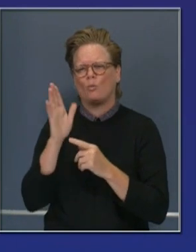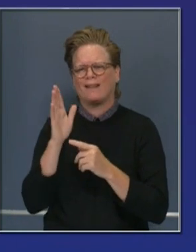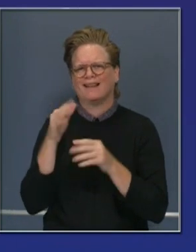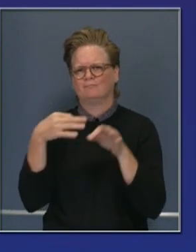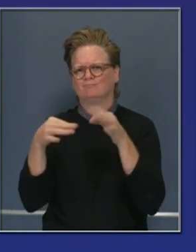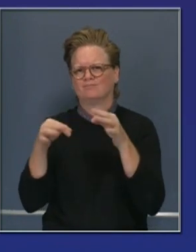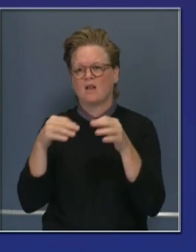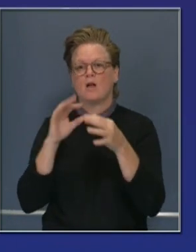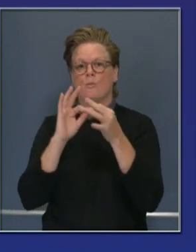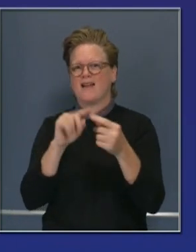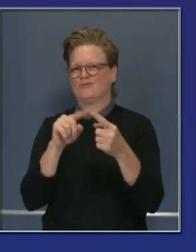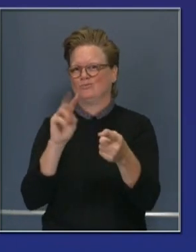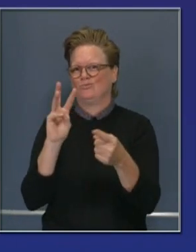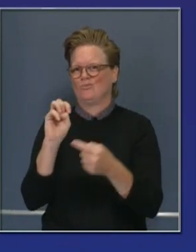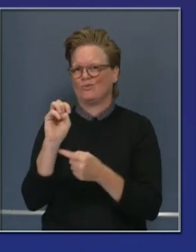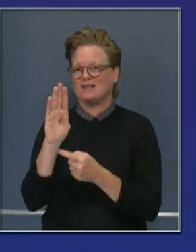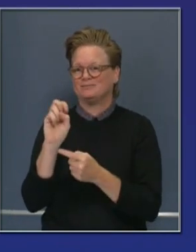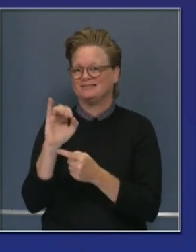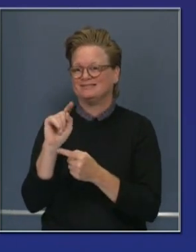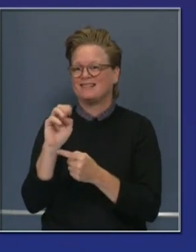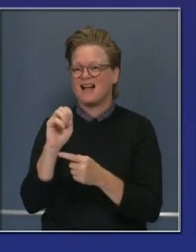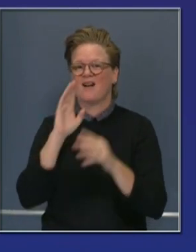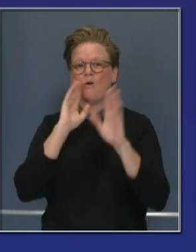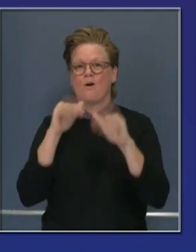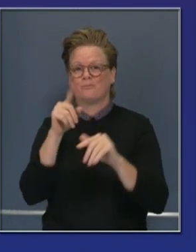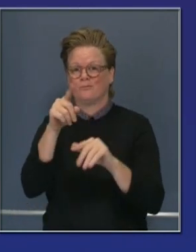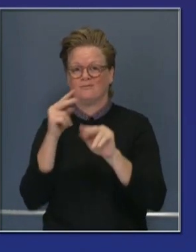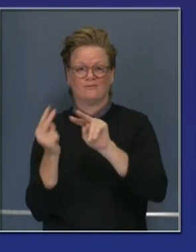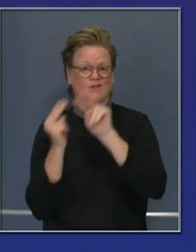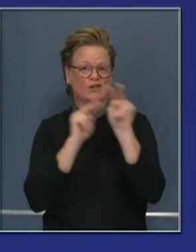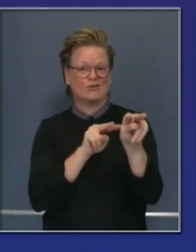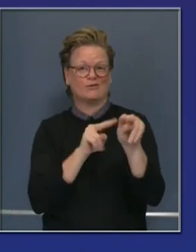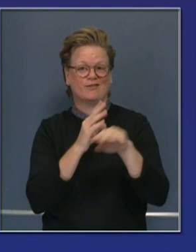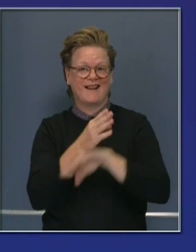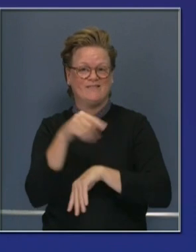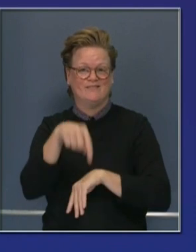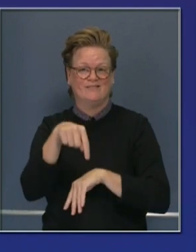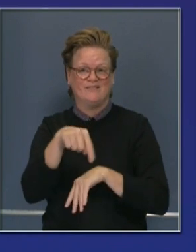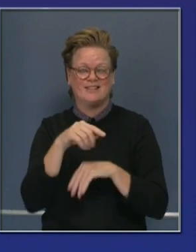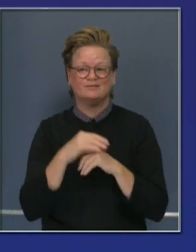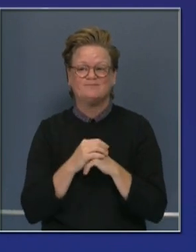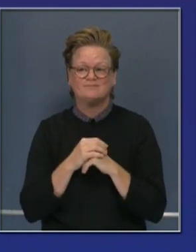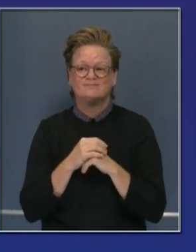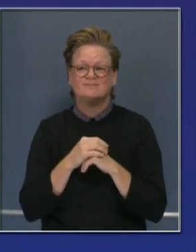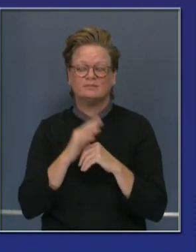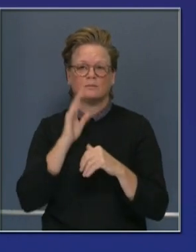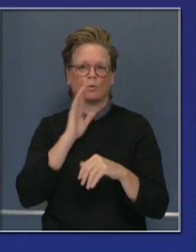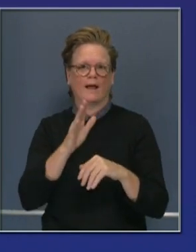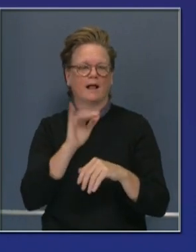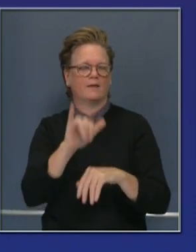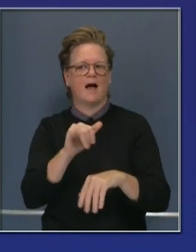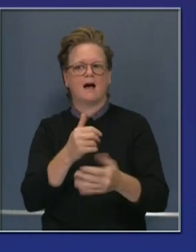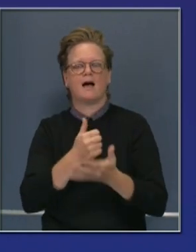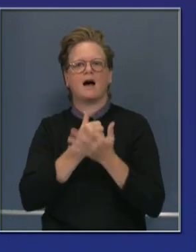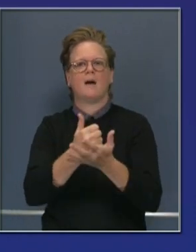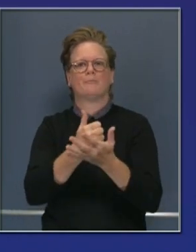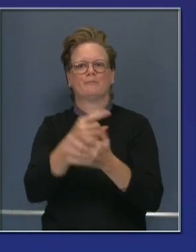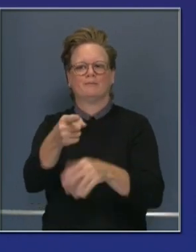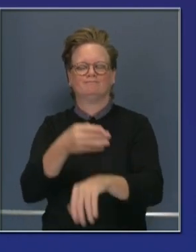I WANT TO BRING UP DR. GALLI TO BRING UP THAT. HE WILL BRING UP A NEW WEBSITE THAT WE HOPE YOU USE ON THE